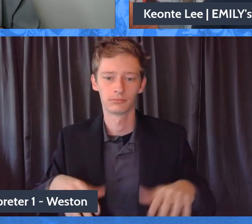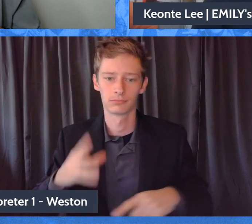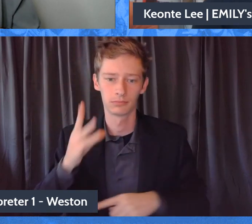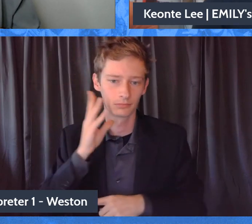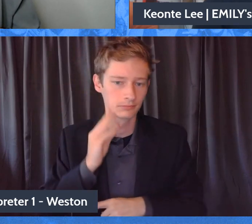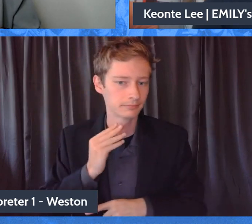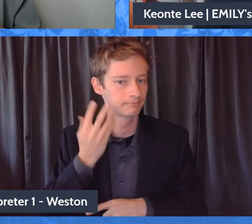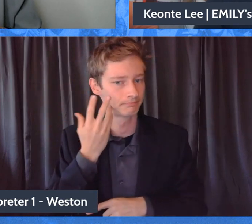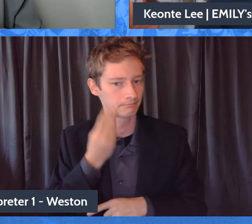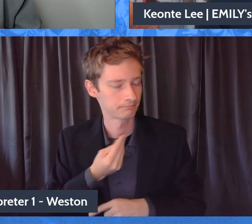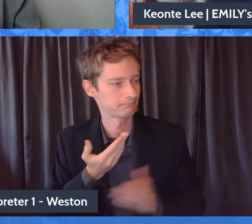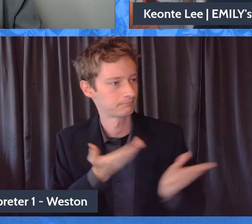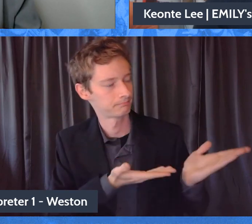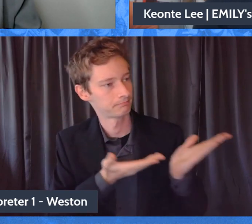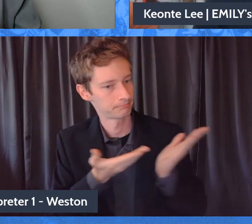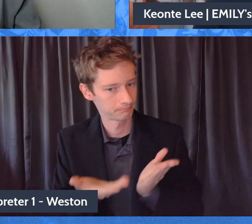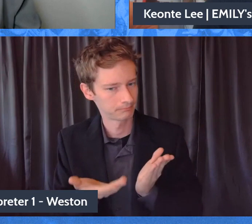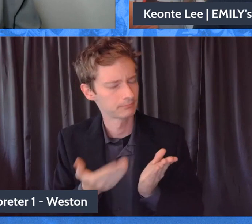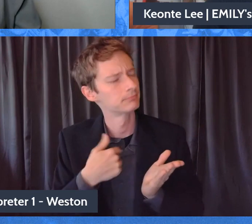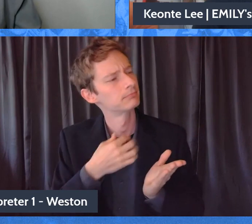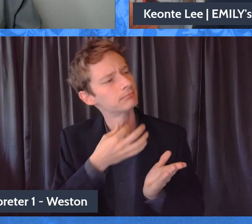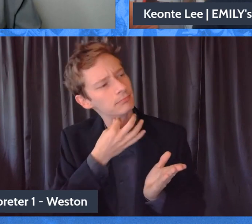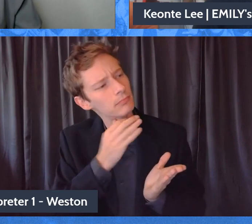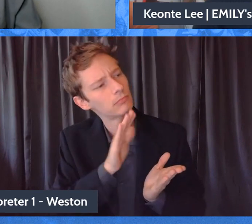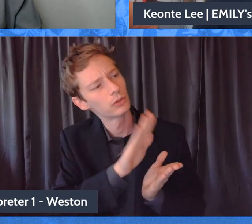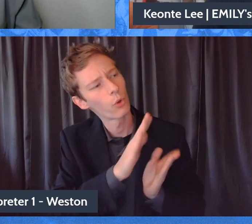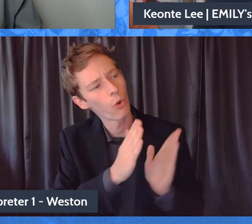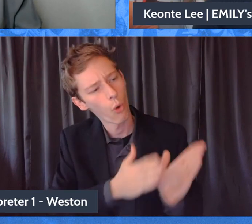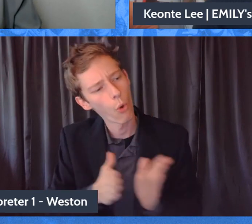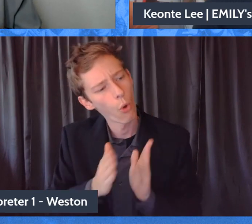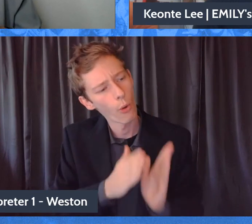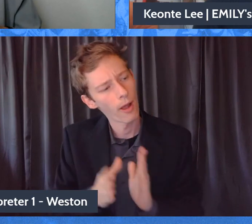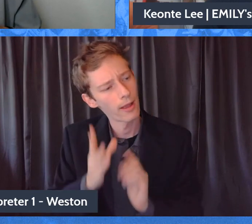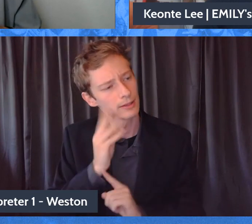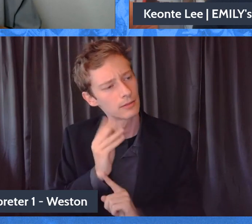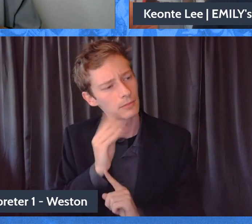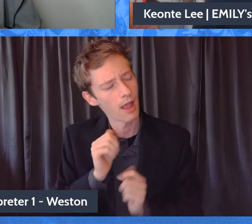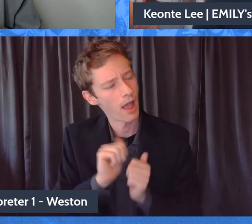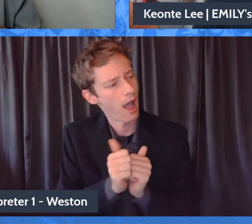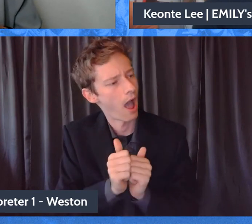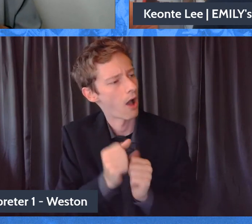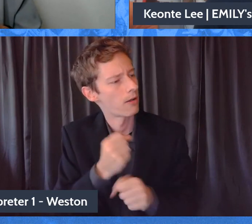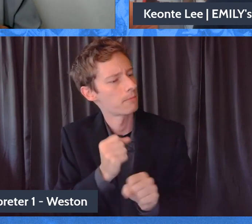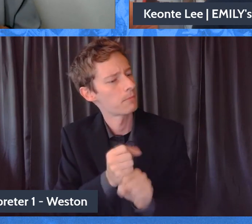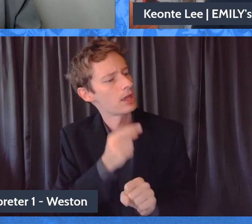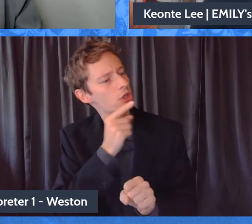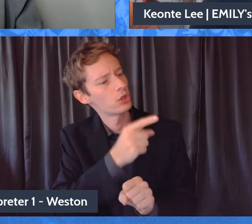I wanna know, how is your organizing experience, how do that make you the strategist and leader that you are today?